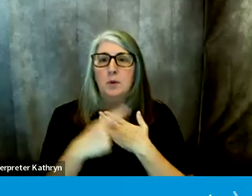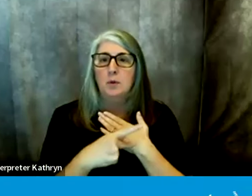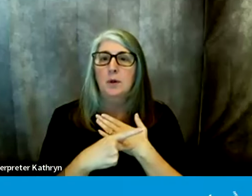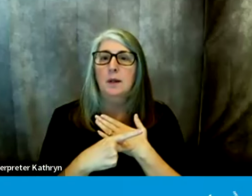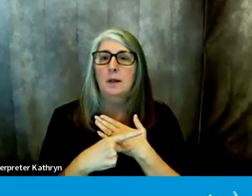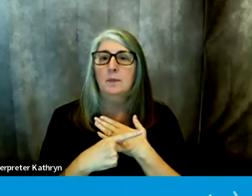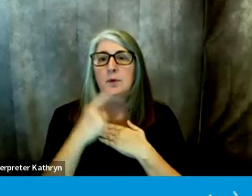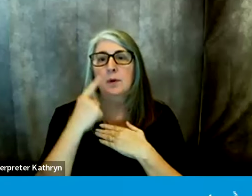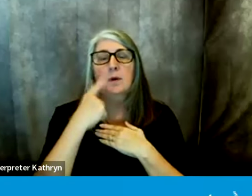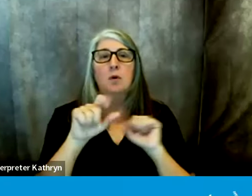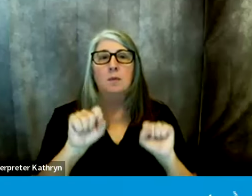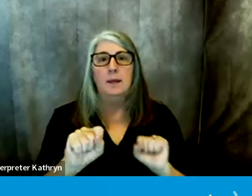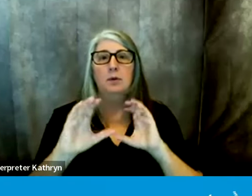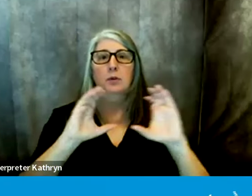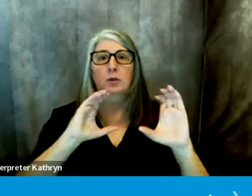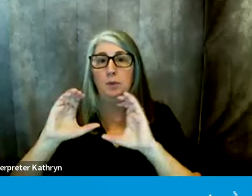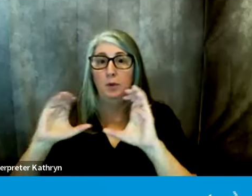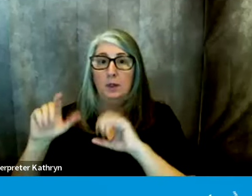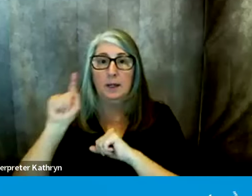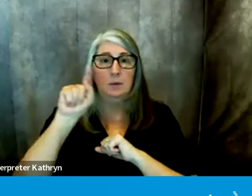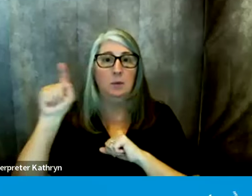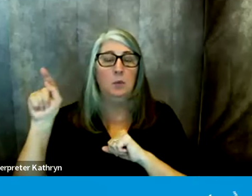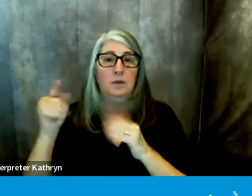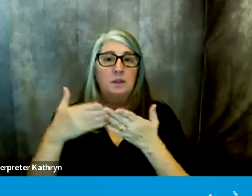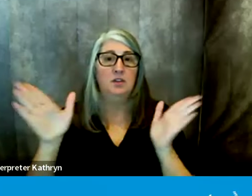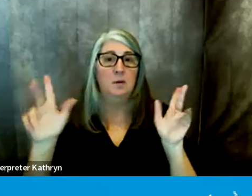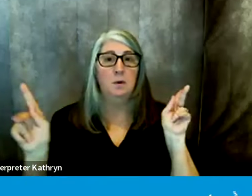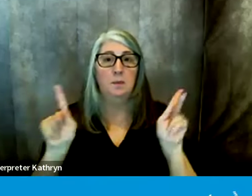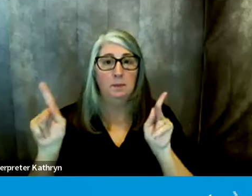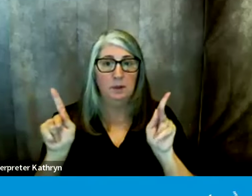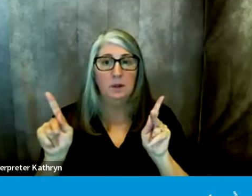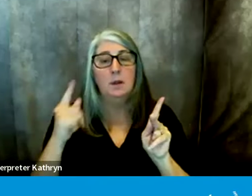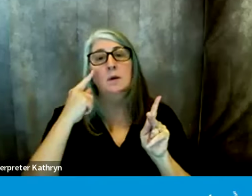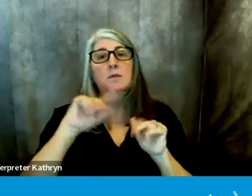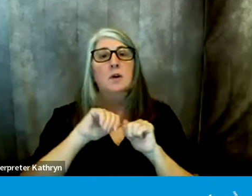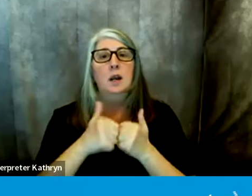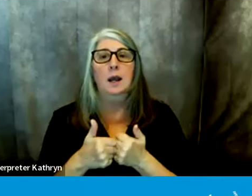to communicate to the general public as to how is it that SCONE therapy